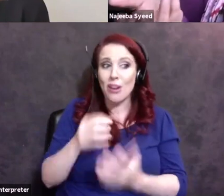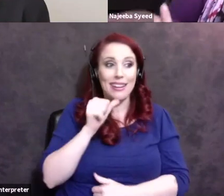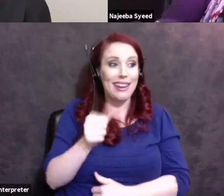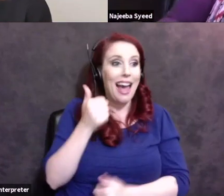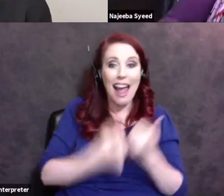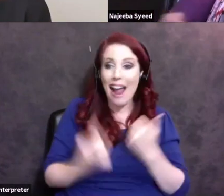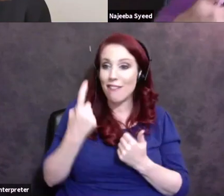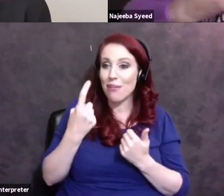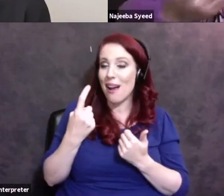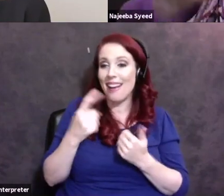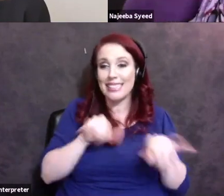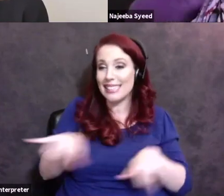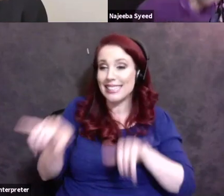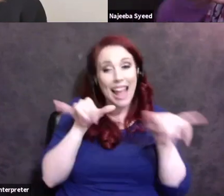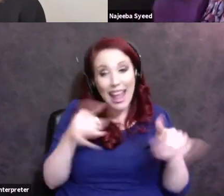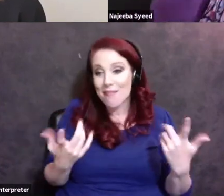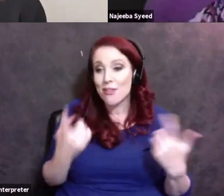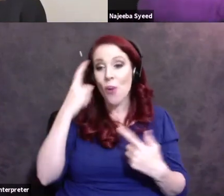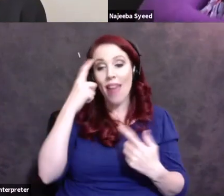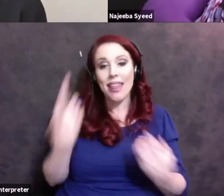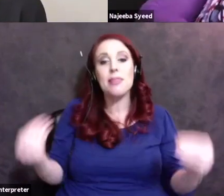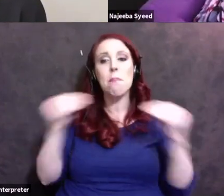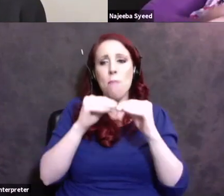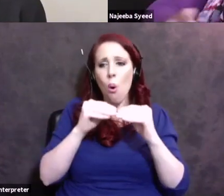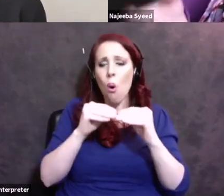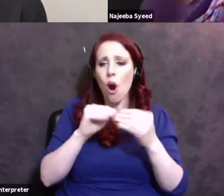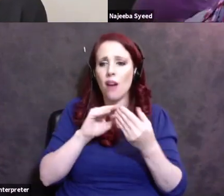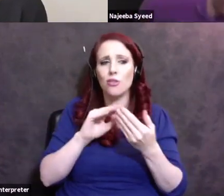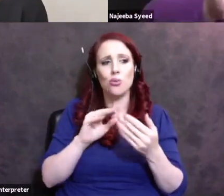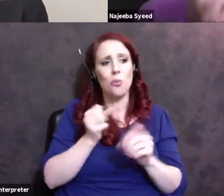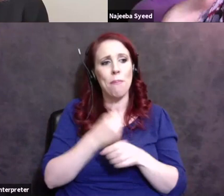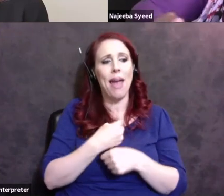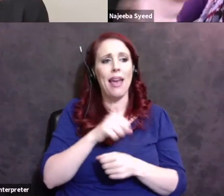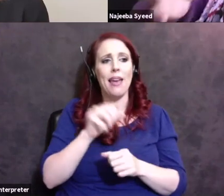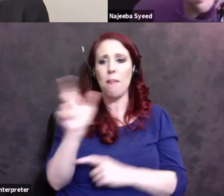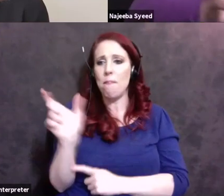I think the more that you normalize a Muslim identity and I don't mean to make it normal